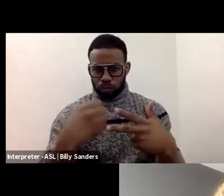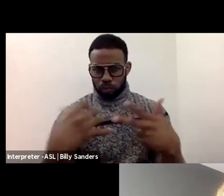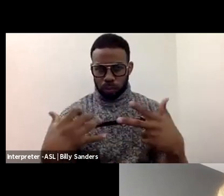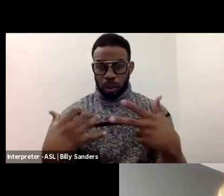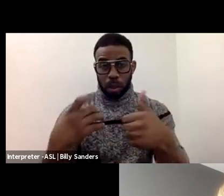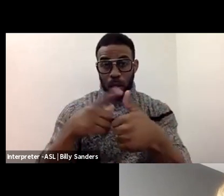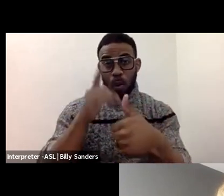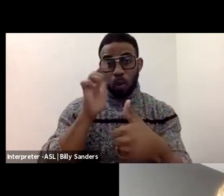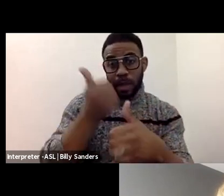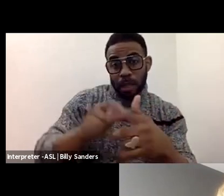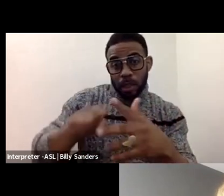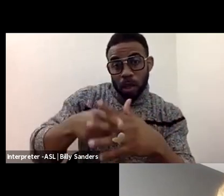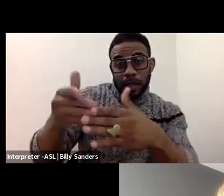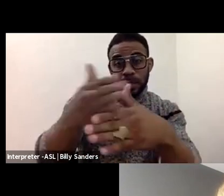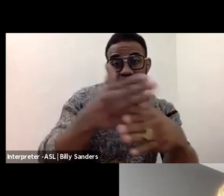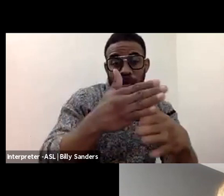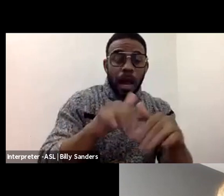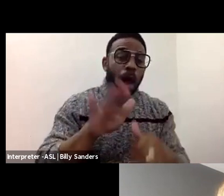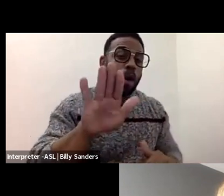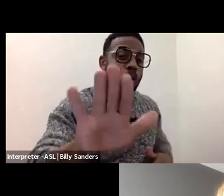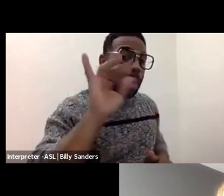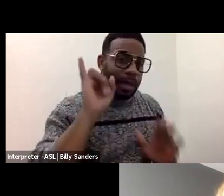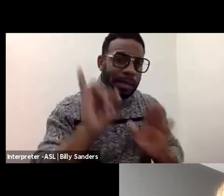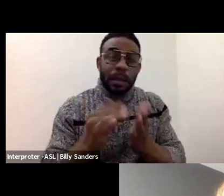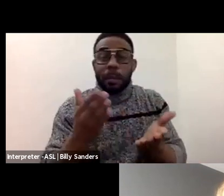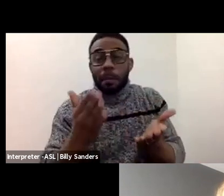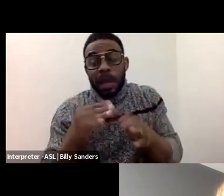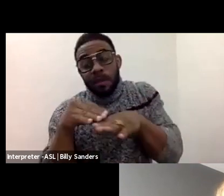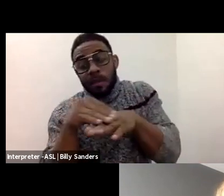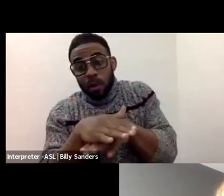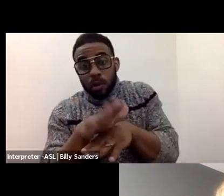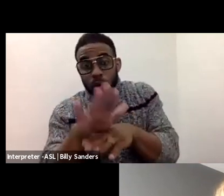Would you each start by sharing how your identities may have influenced your planning for study